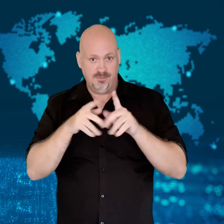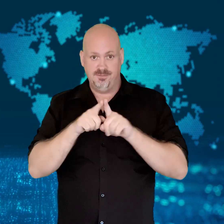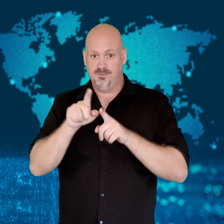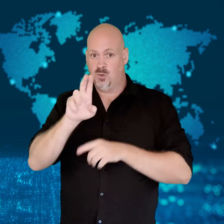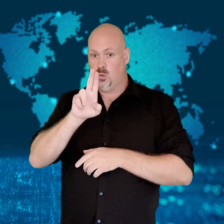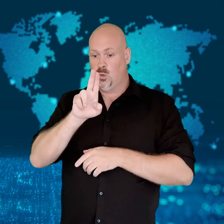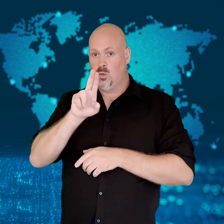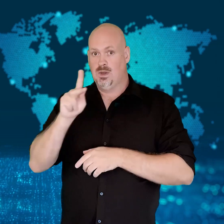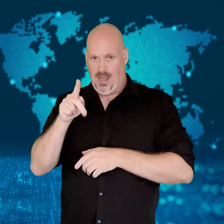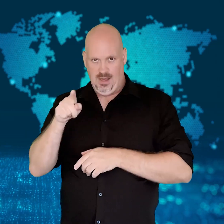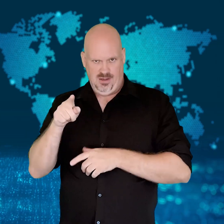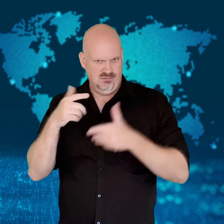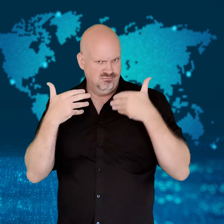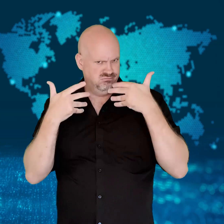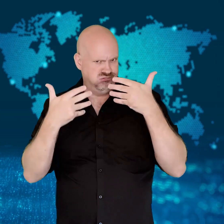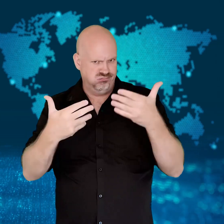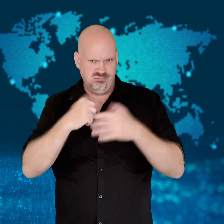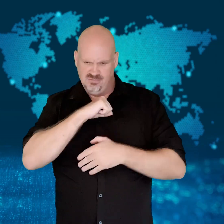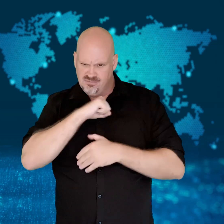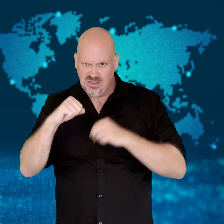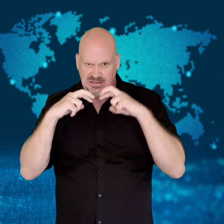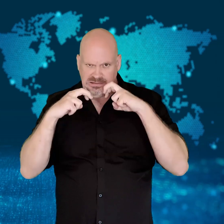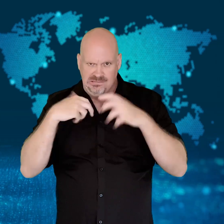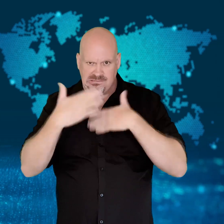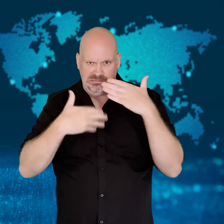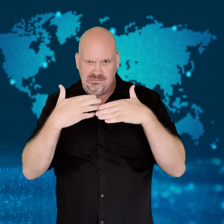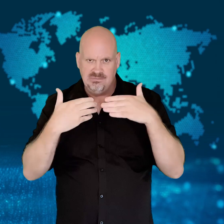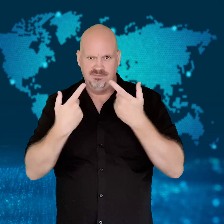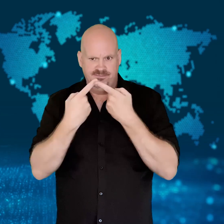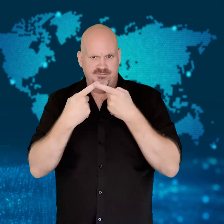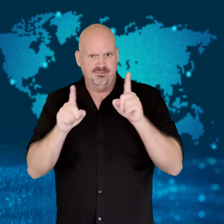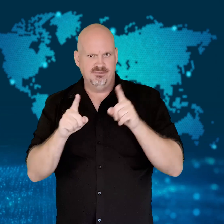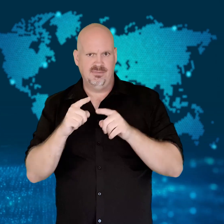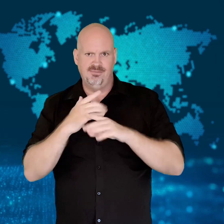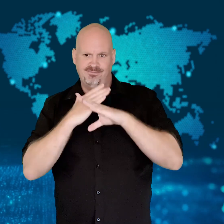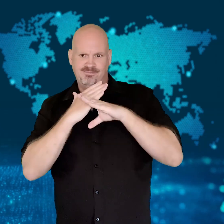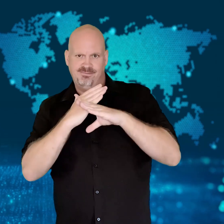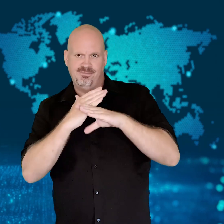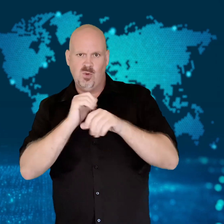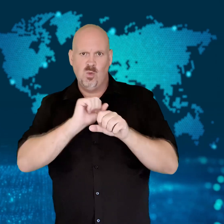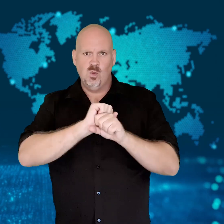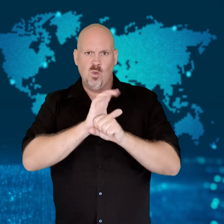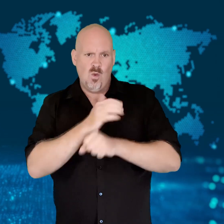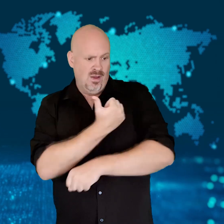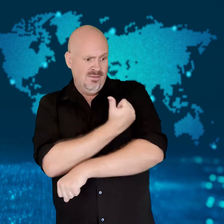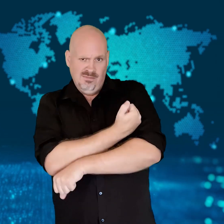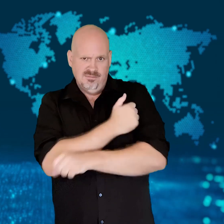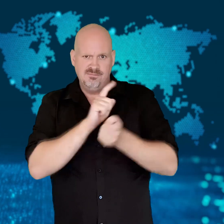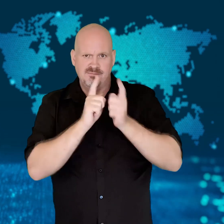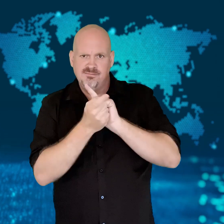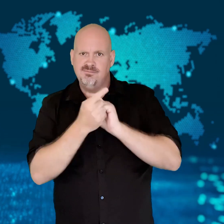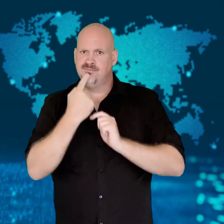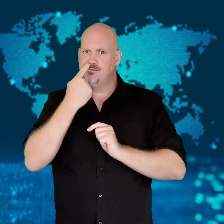their efforts to develop inhaled or nasal spray vaccines.